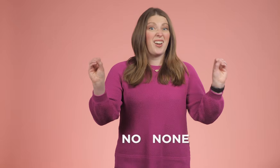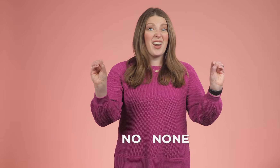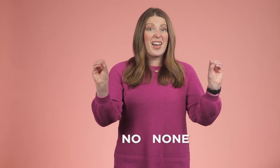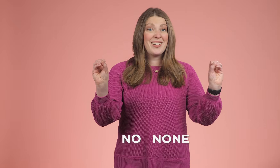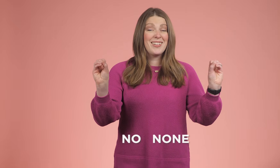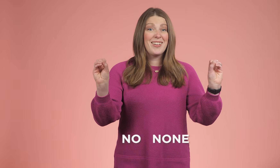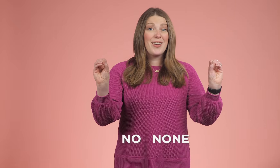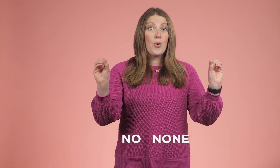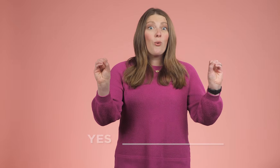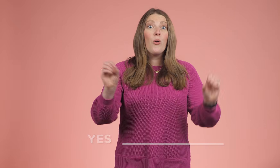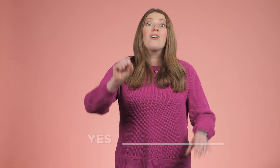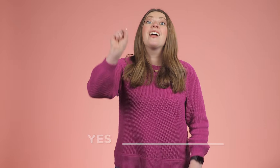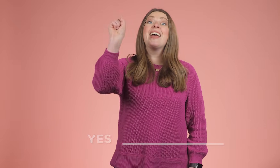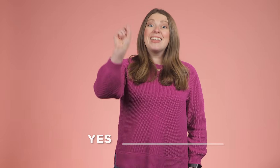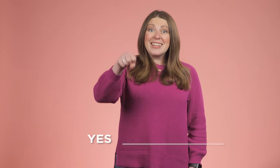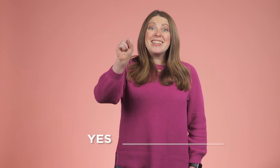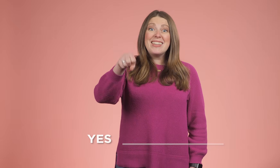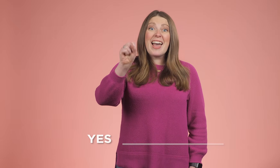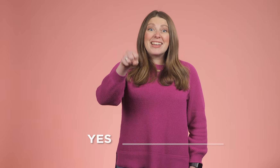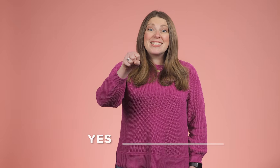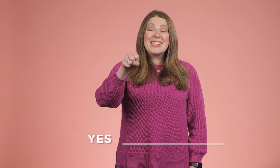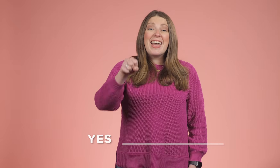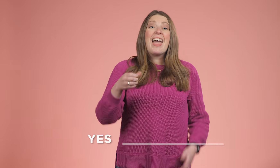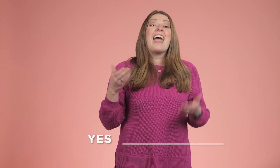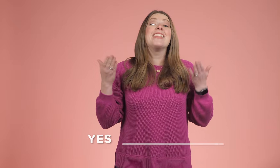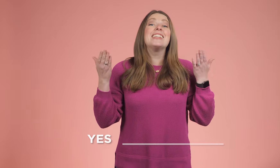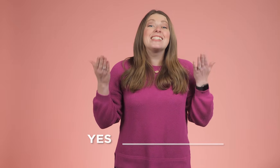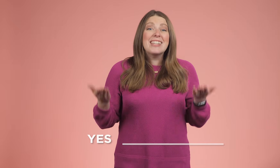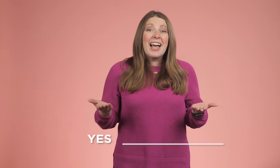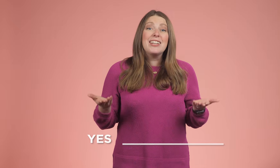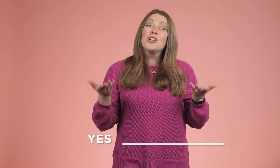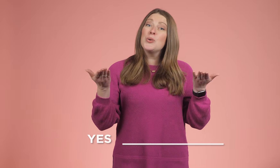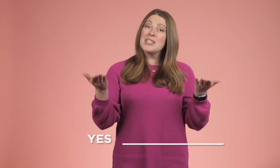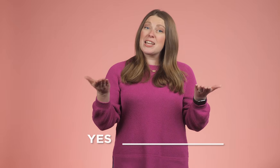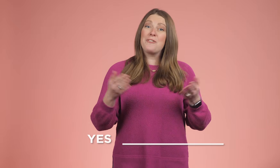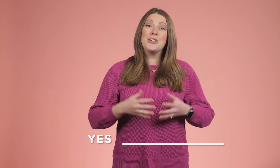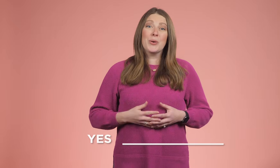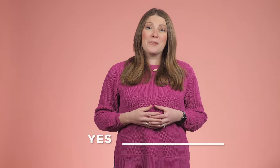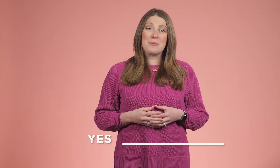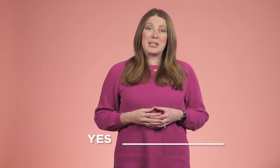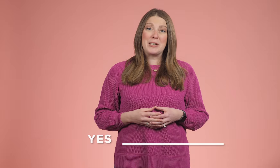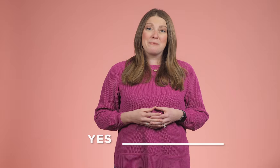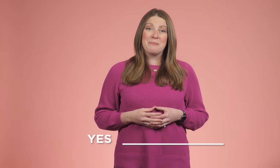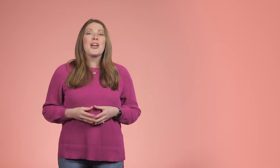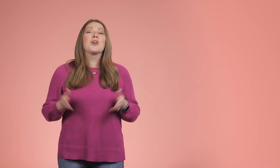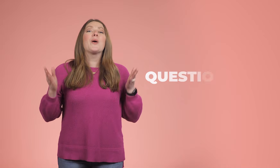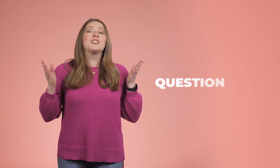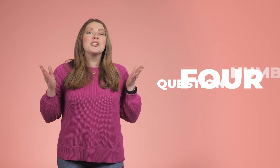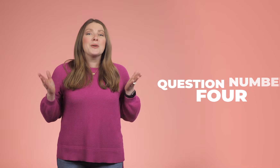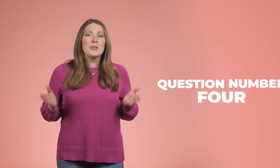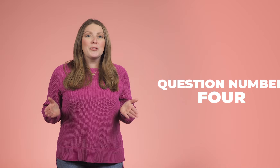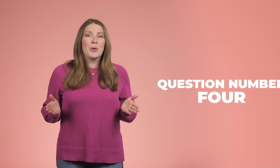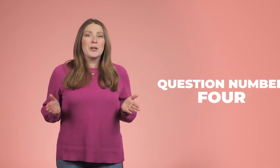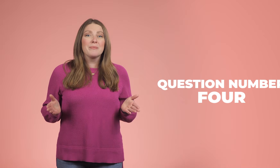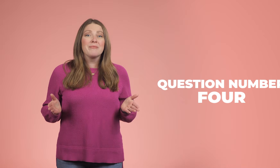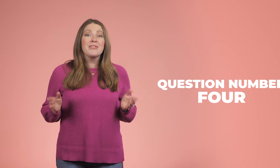none or yes, and then sign who is deaf in your family. Question number four.